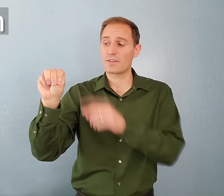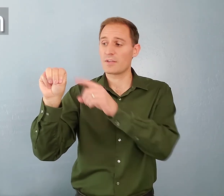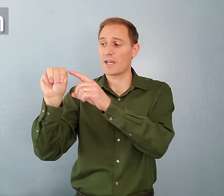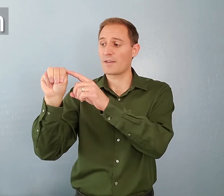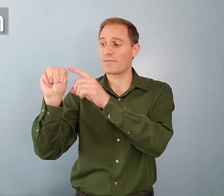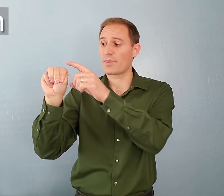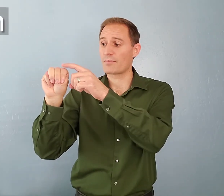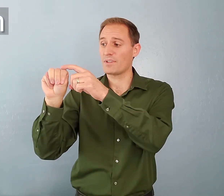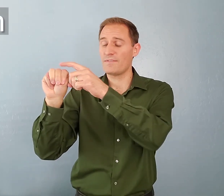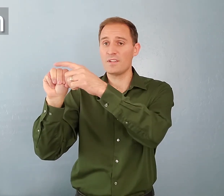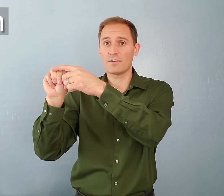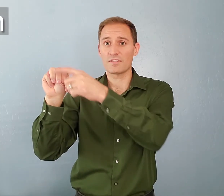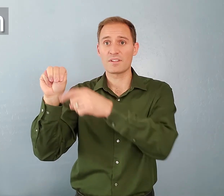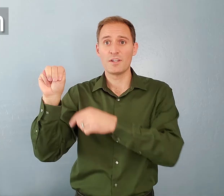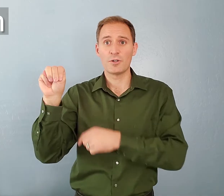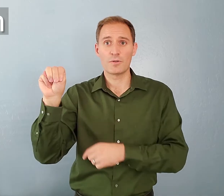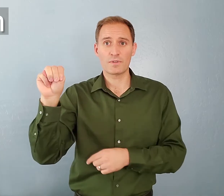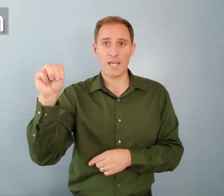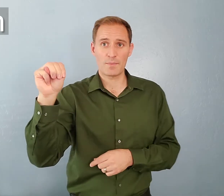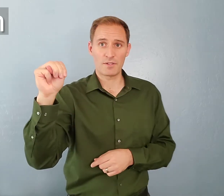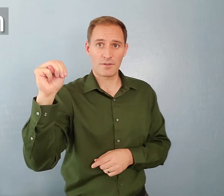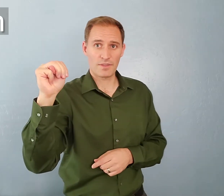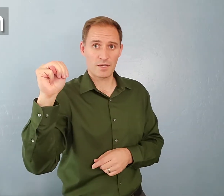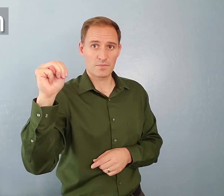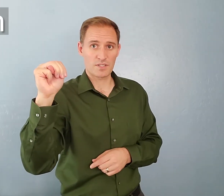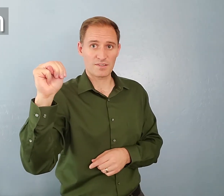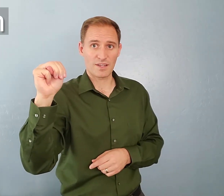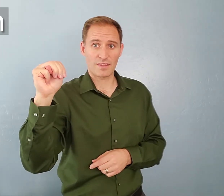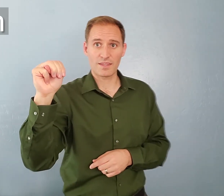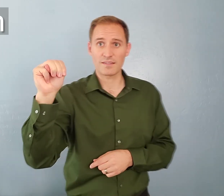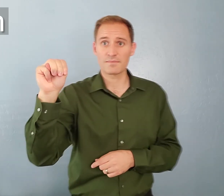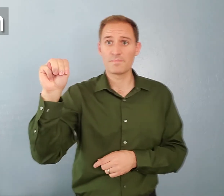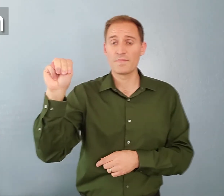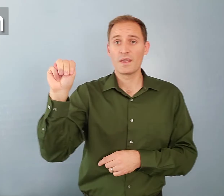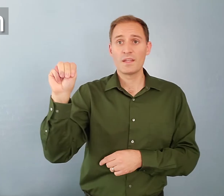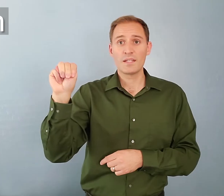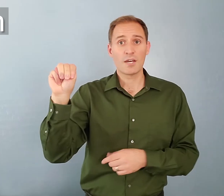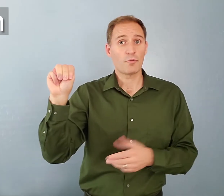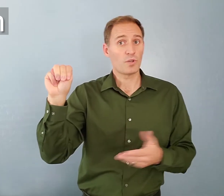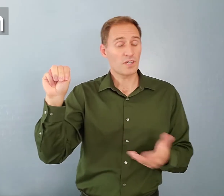you have three fingers overlapping your thumb just like this. Now, one common